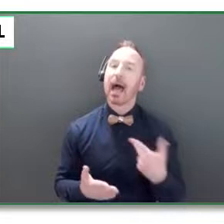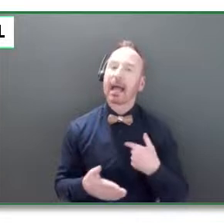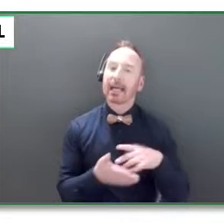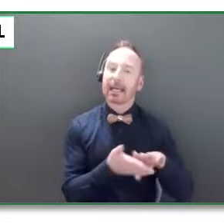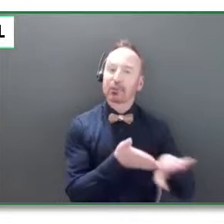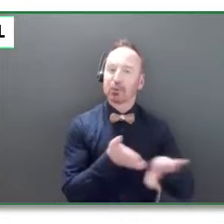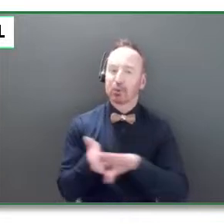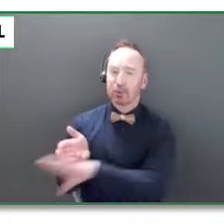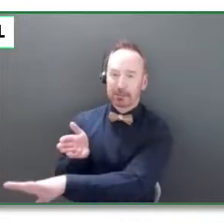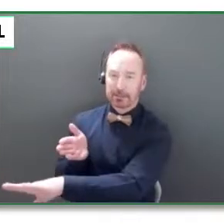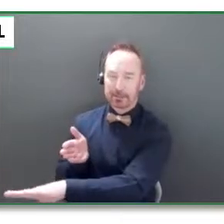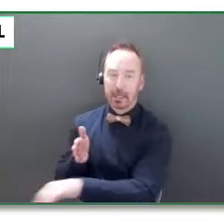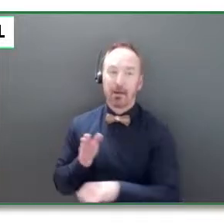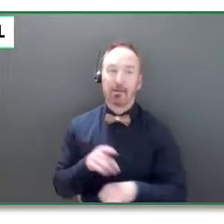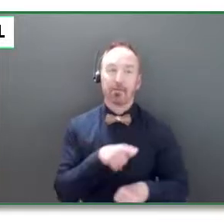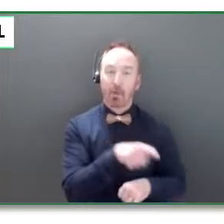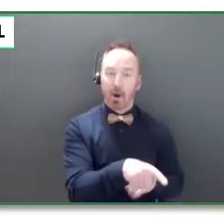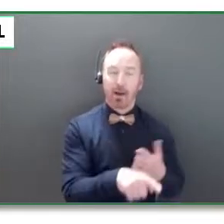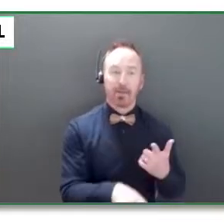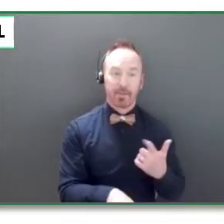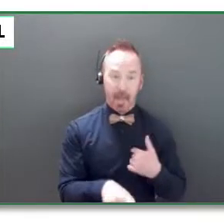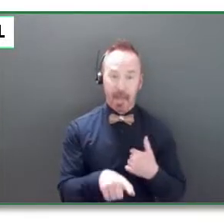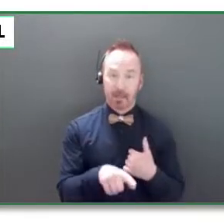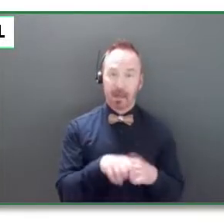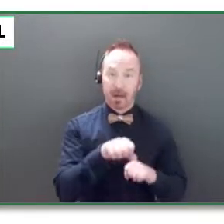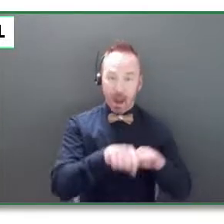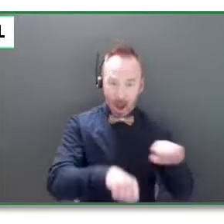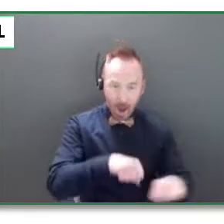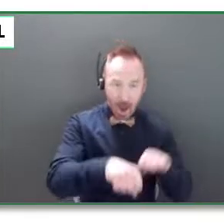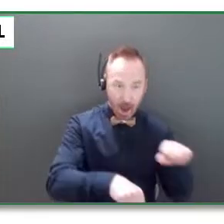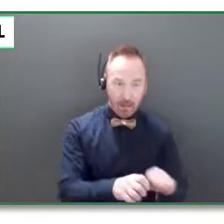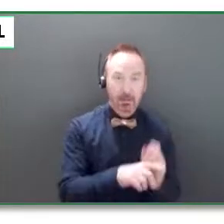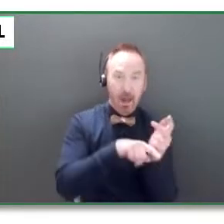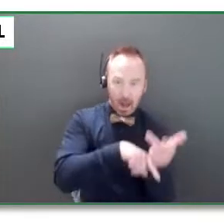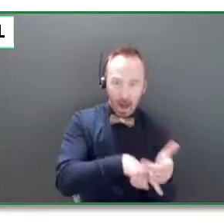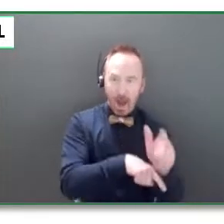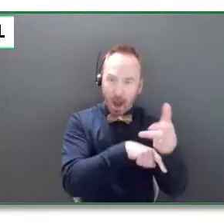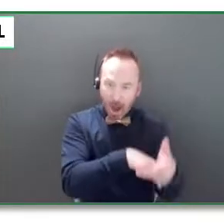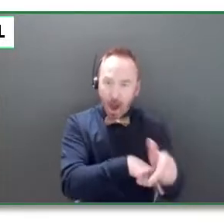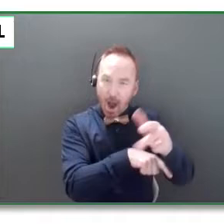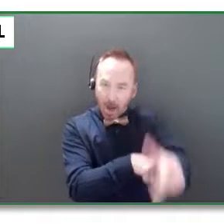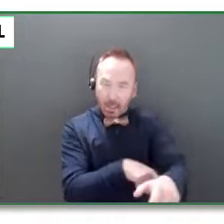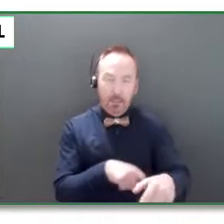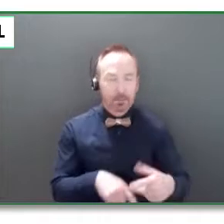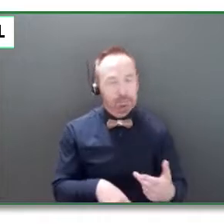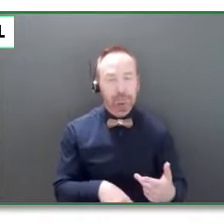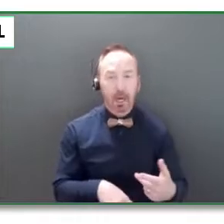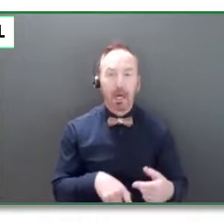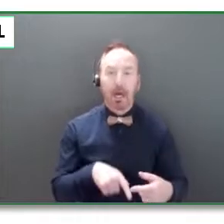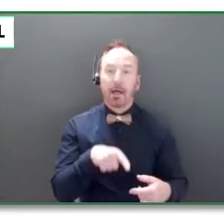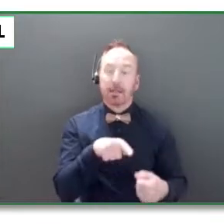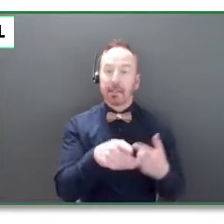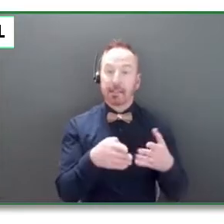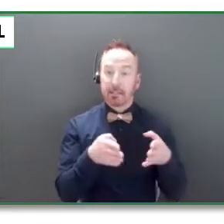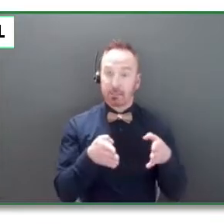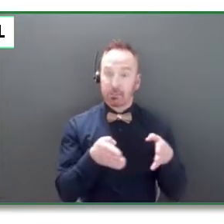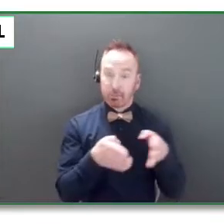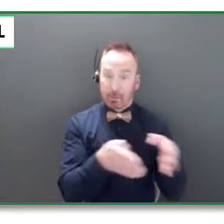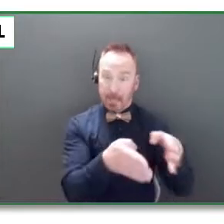rider the rail trail is simply not inviting. Inclusion on trails in terms of physical literacy,